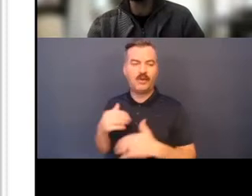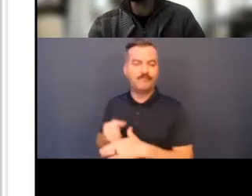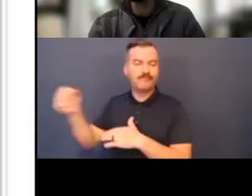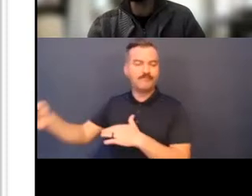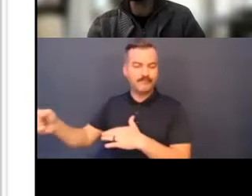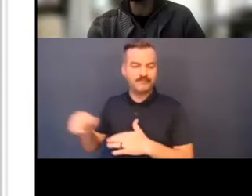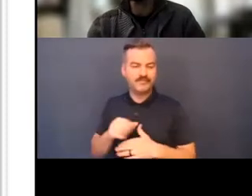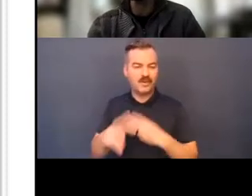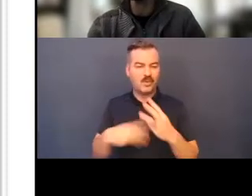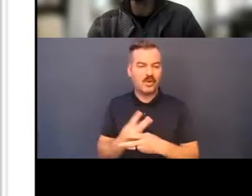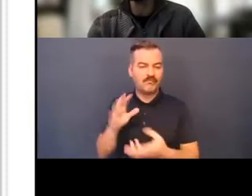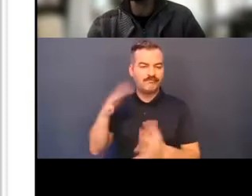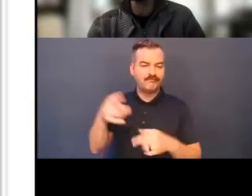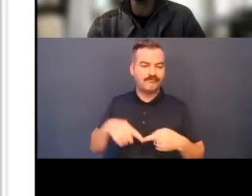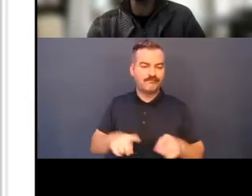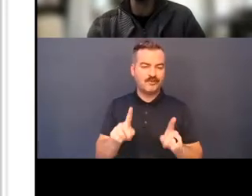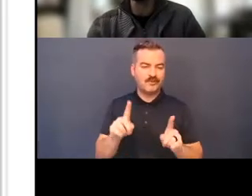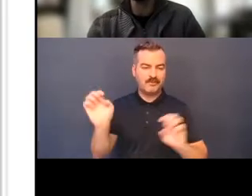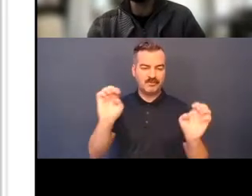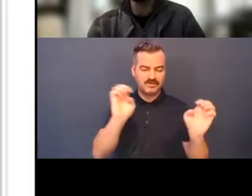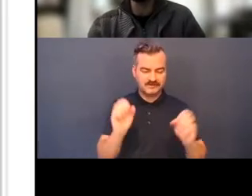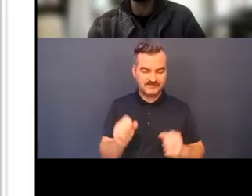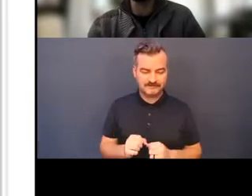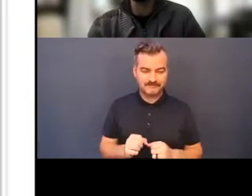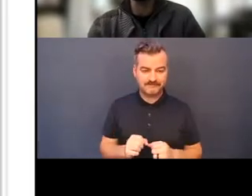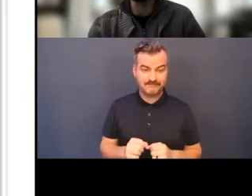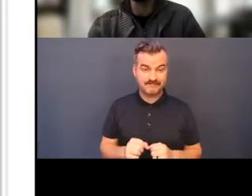is disrupted during an emergency. 15:37:07 This, this point very specific relevance